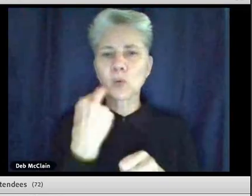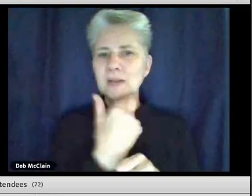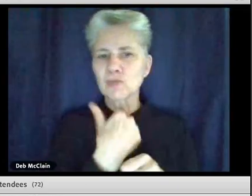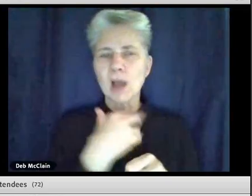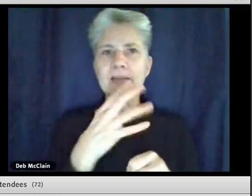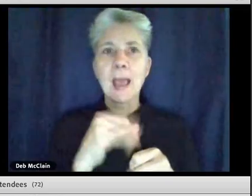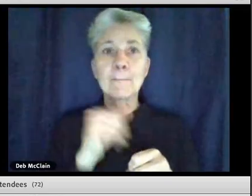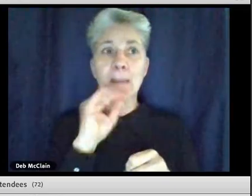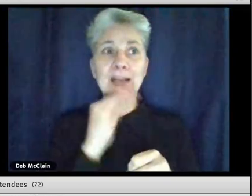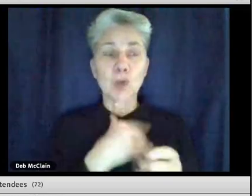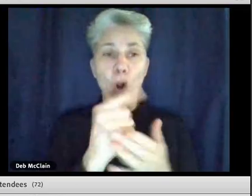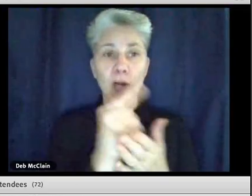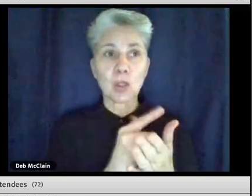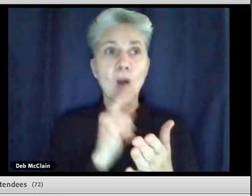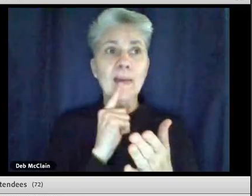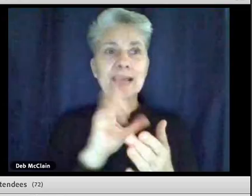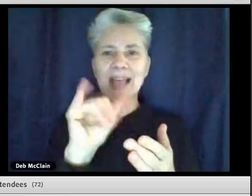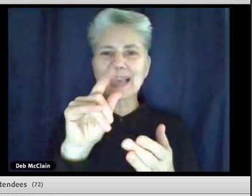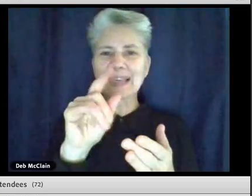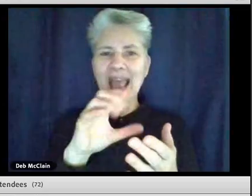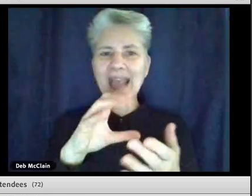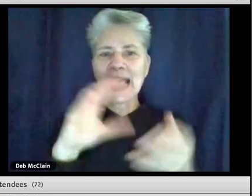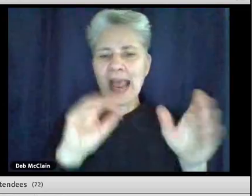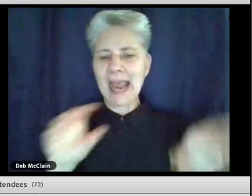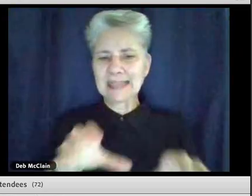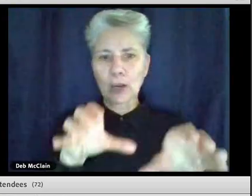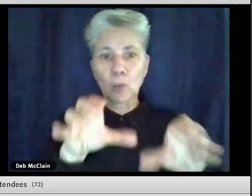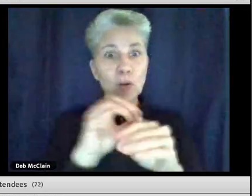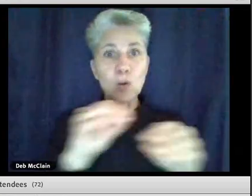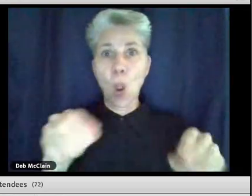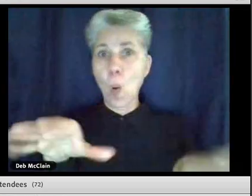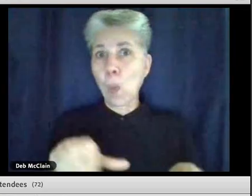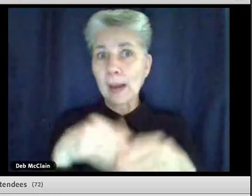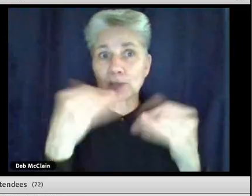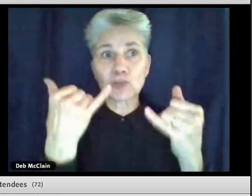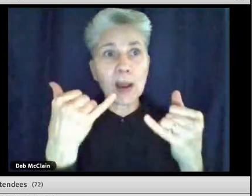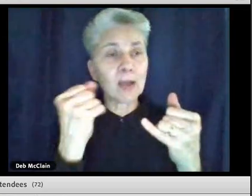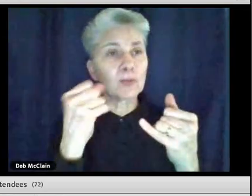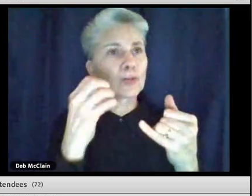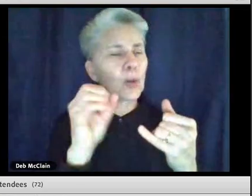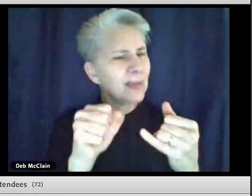Linda, my son and his girlfriend both work for restaurants, and my daughter-in-law is a cake decorator,